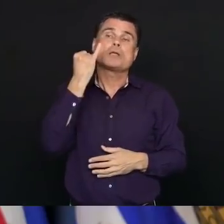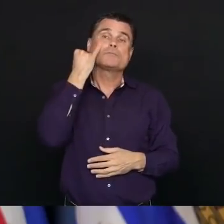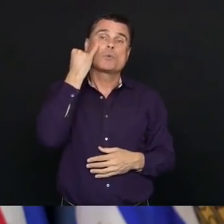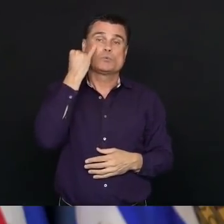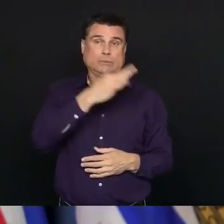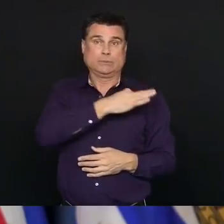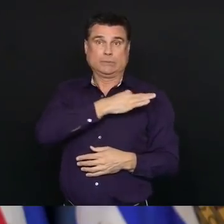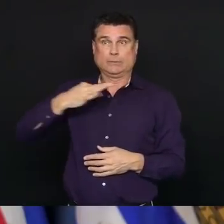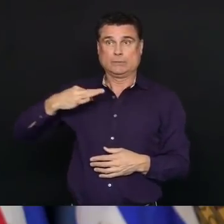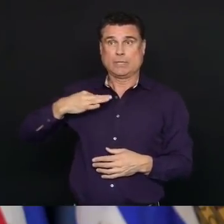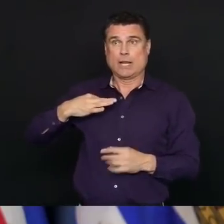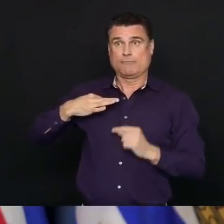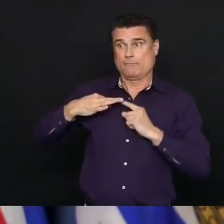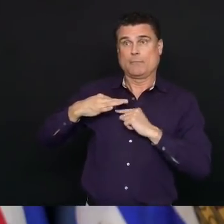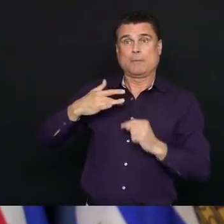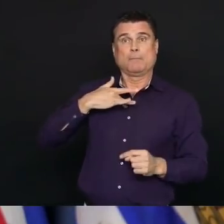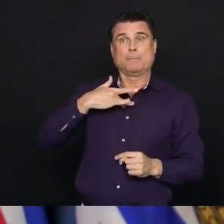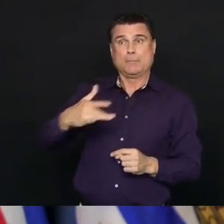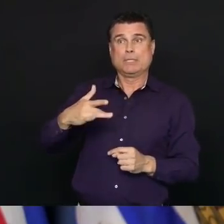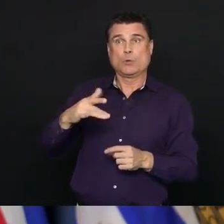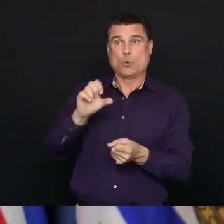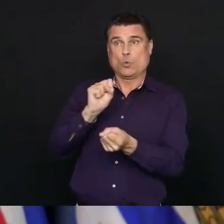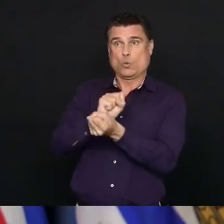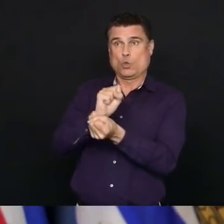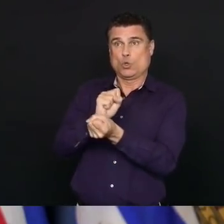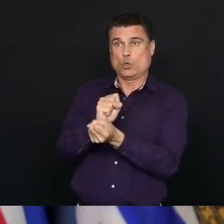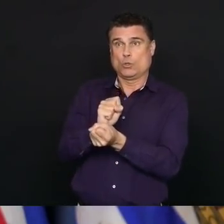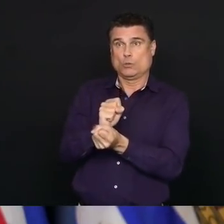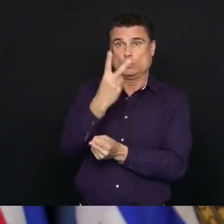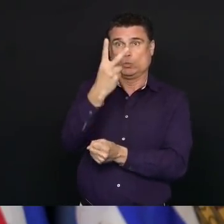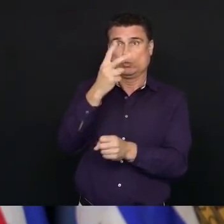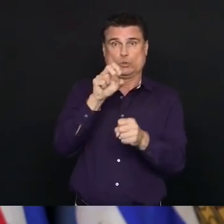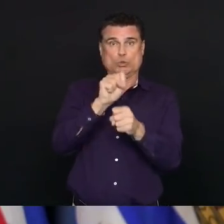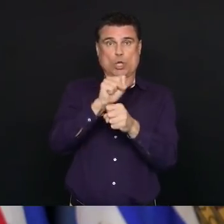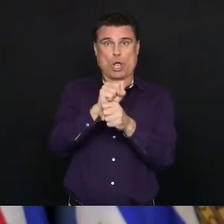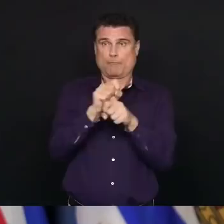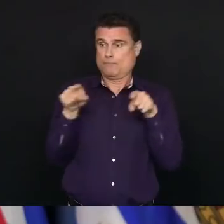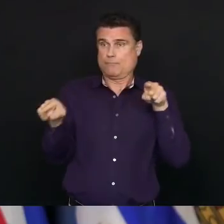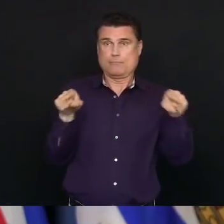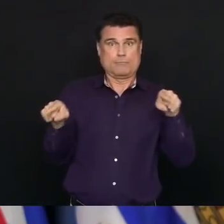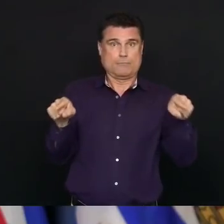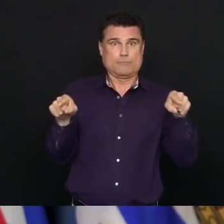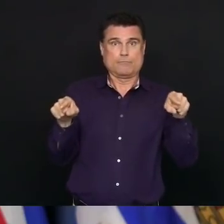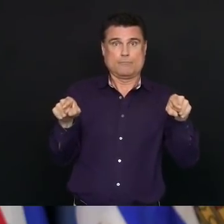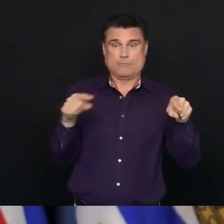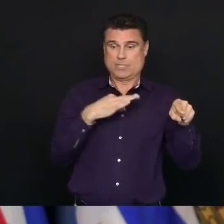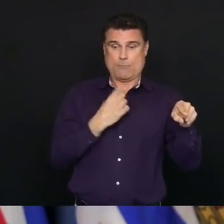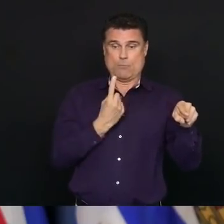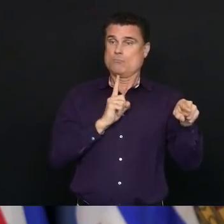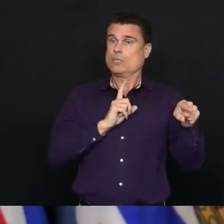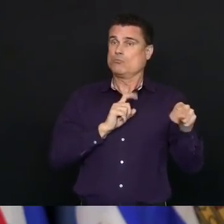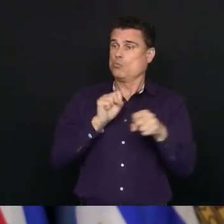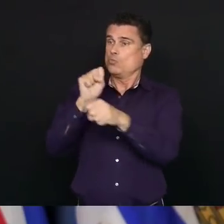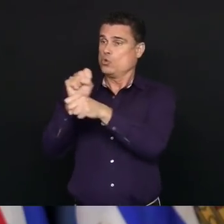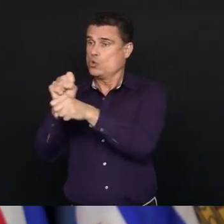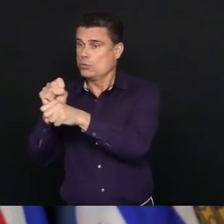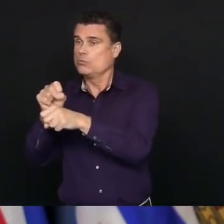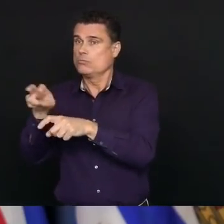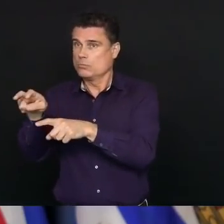this when you put the residence first because of everybody was decided to work in only one home or to move her to work in one.